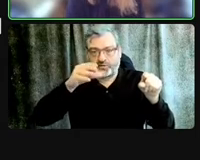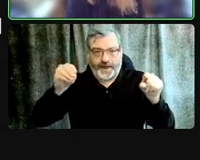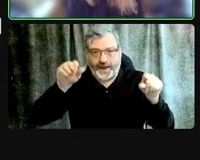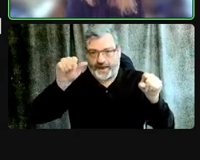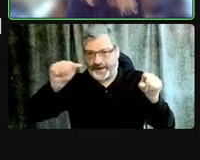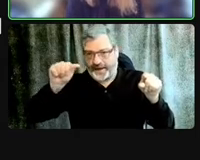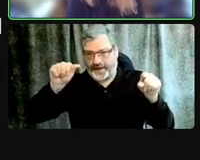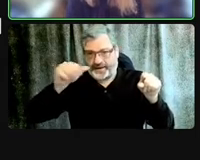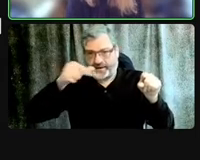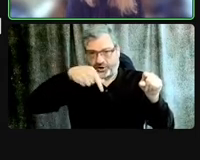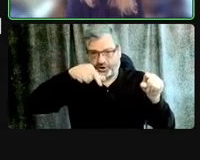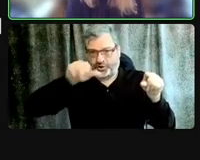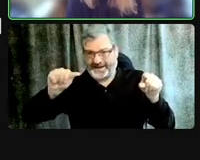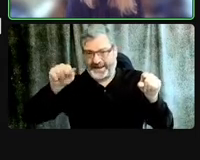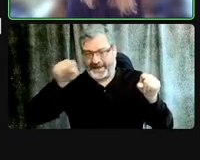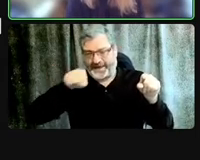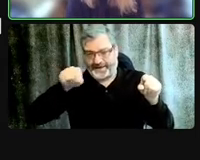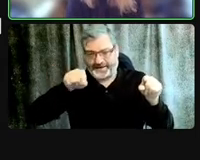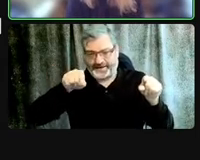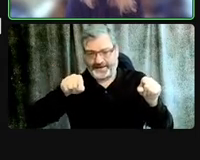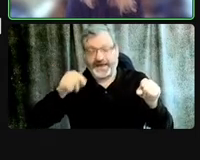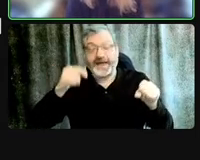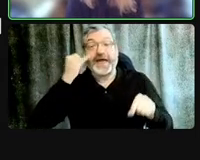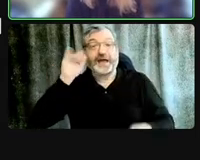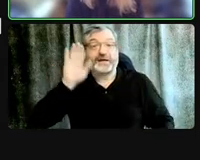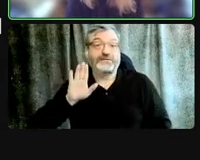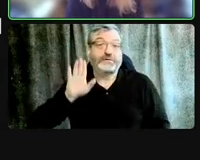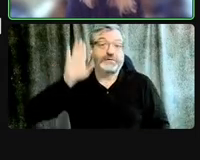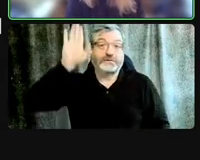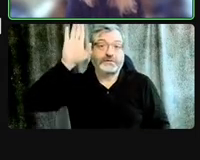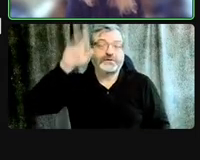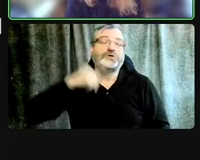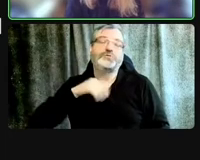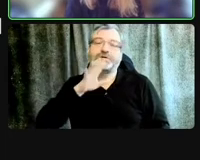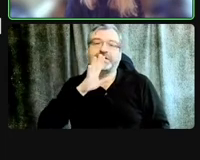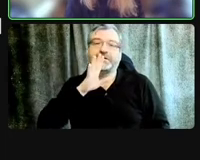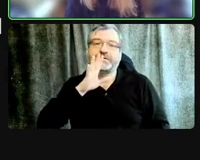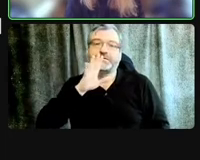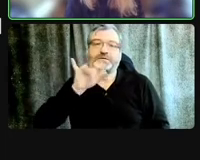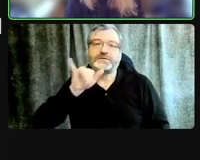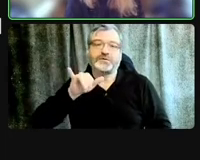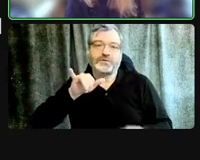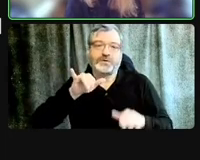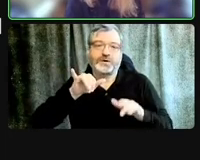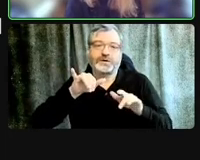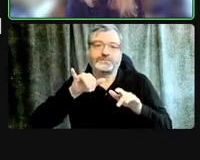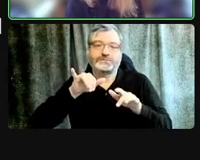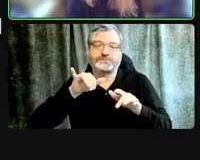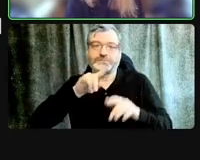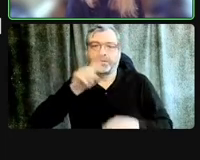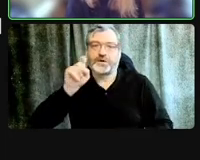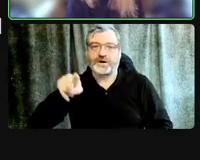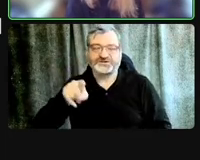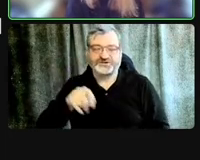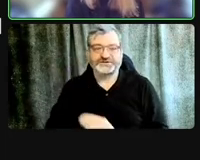in the lower screen and we can unmute you to voice your questions. If you are calling in and you would like to ask a question,